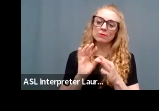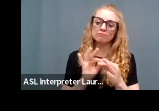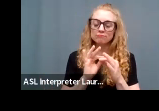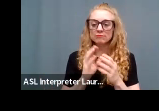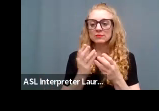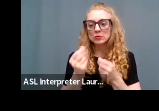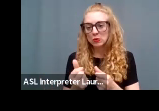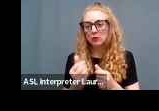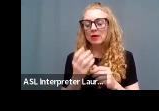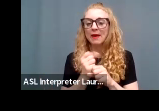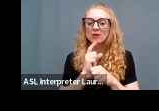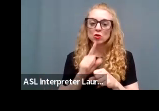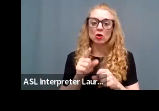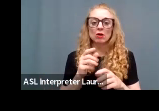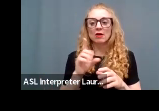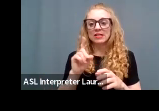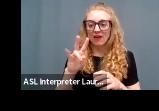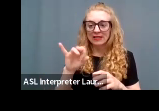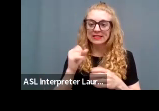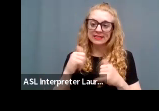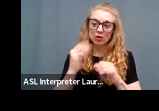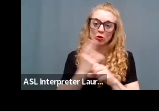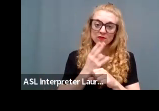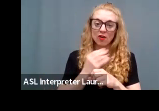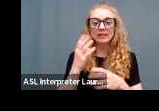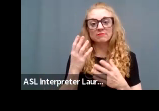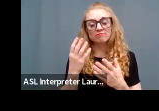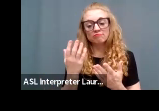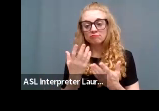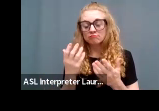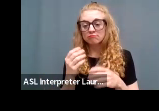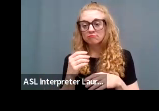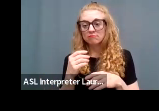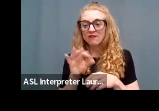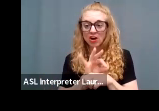they're still useful and they're still functional right if has something happened in either the